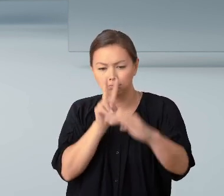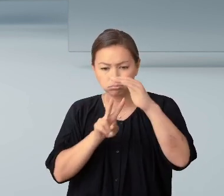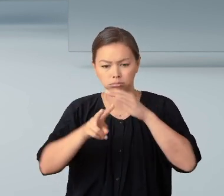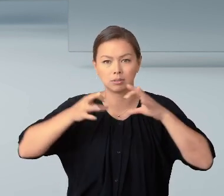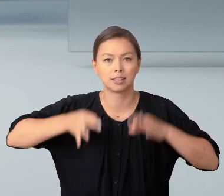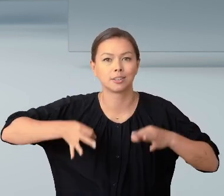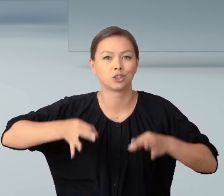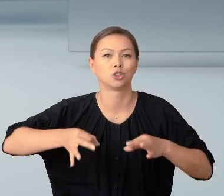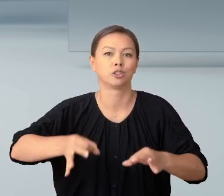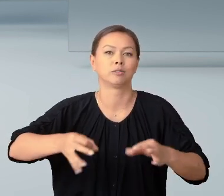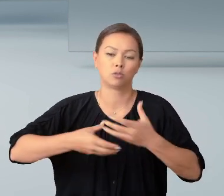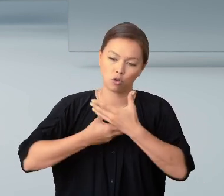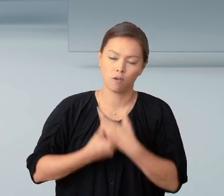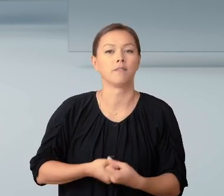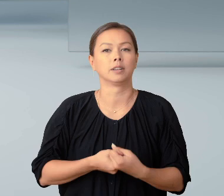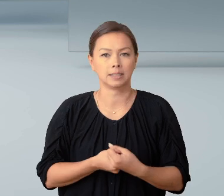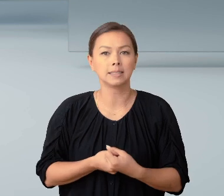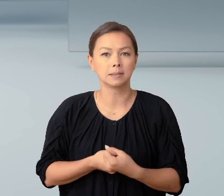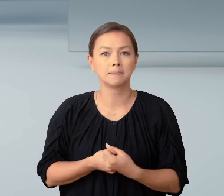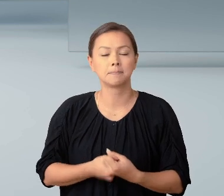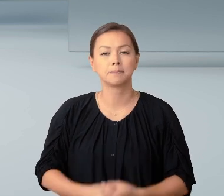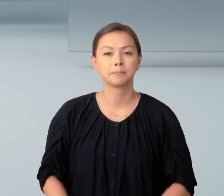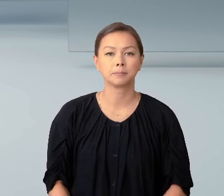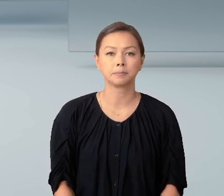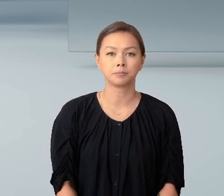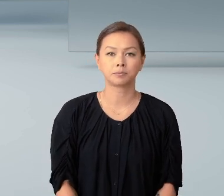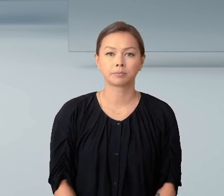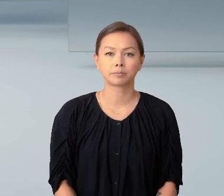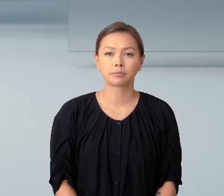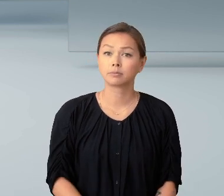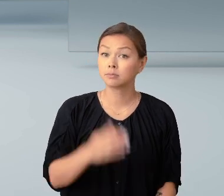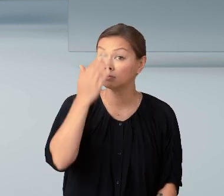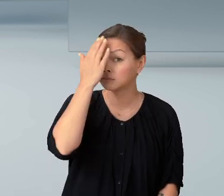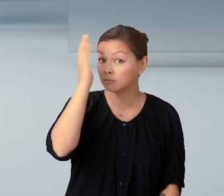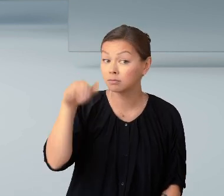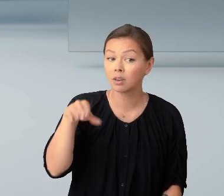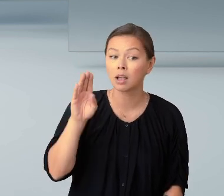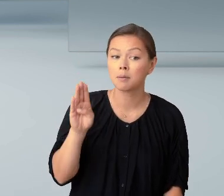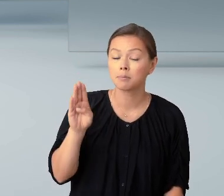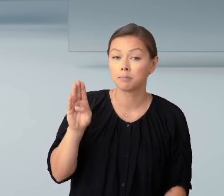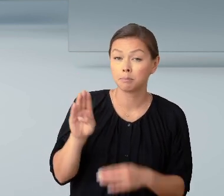confidence. Did you know that Business Central